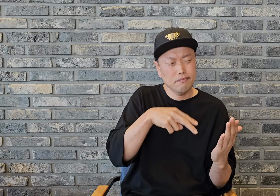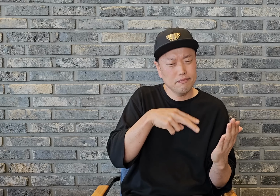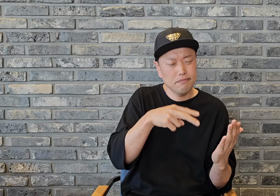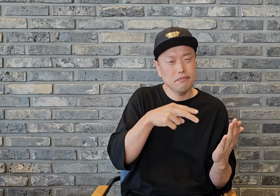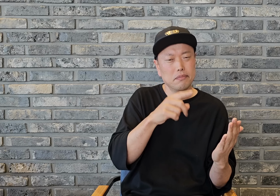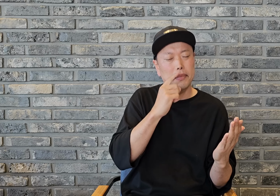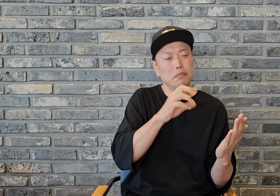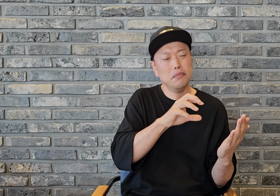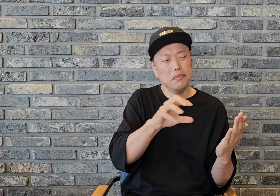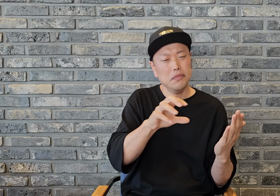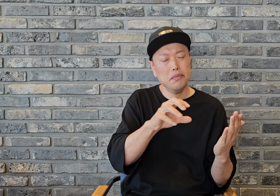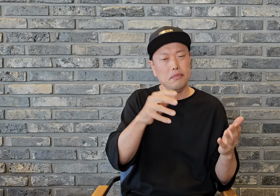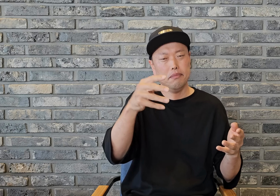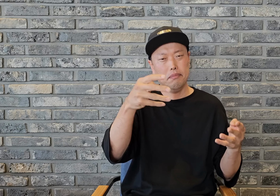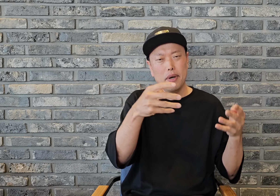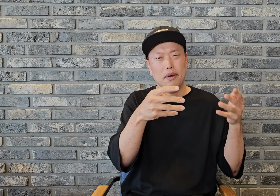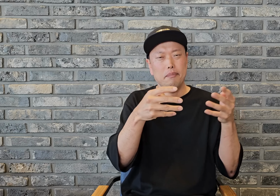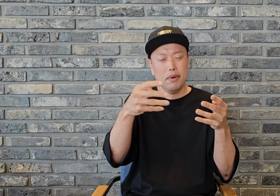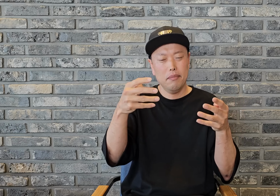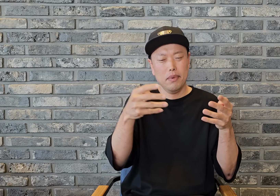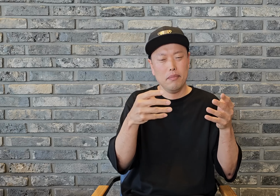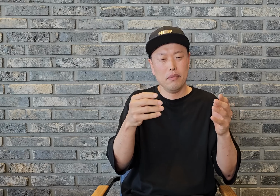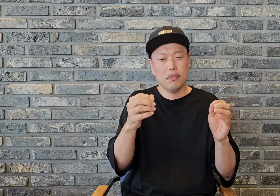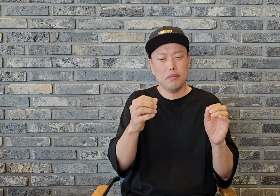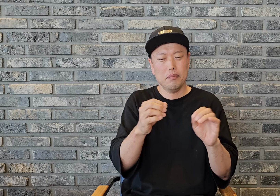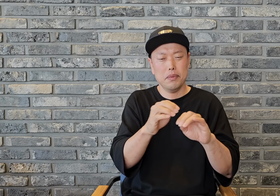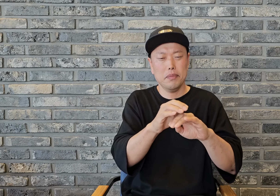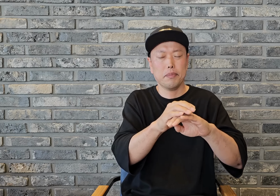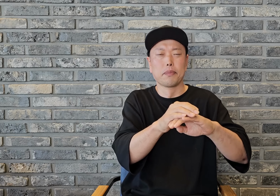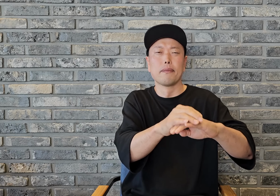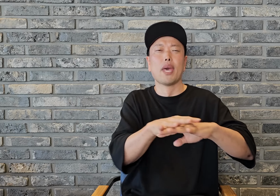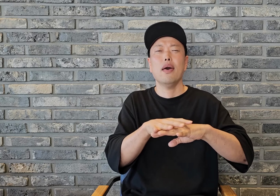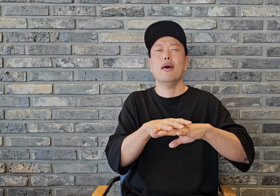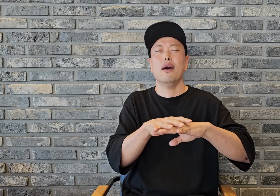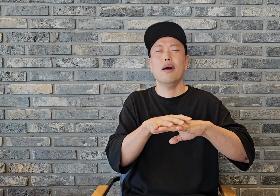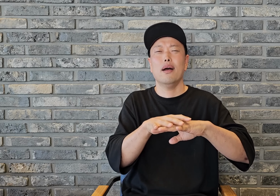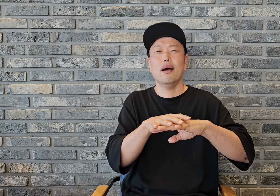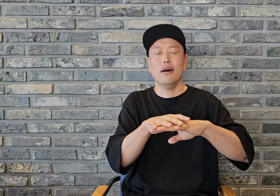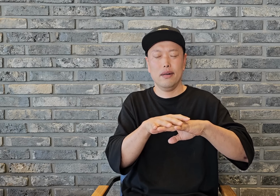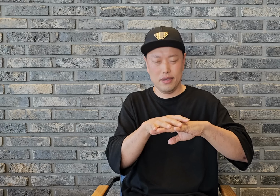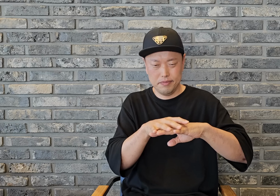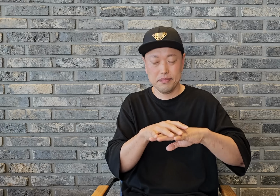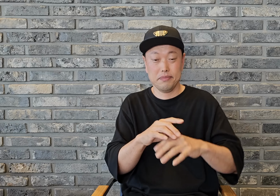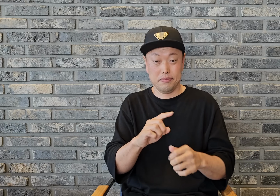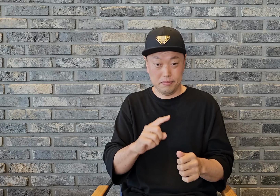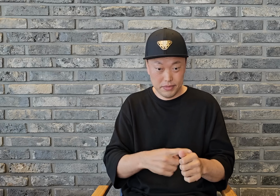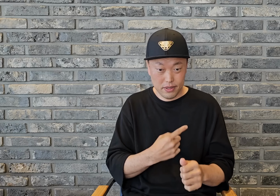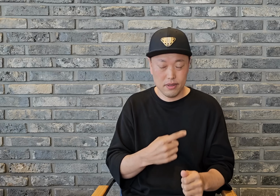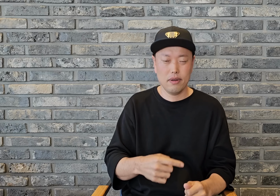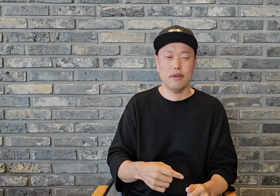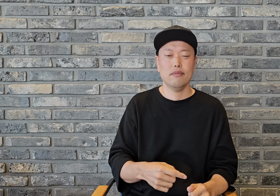mastered things like space, planets, and celestial bodies. I think expressing myself through sign language,